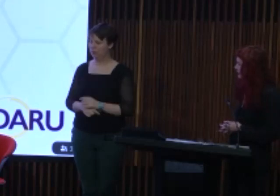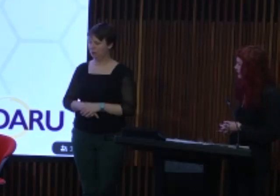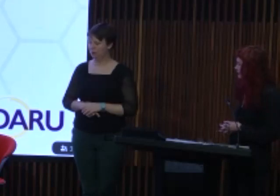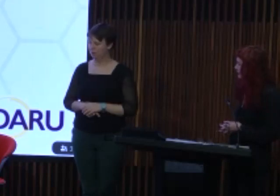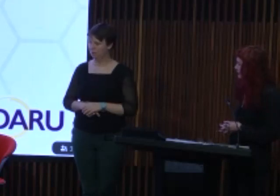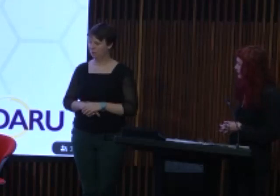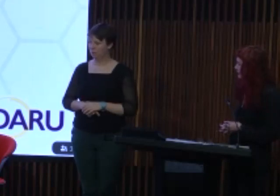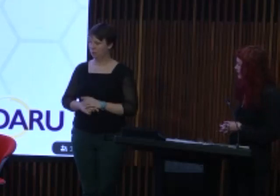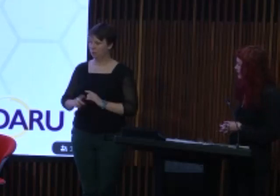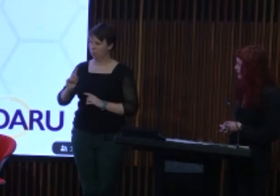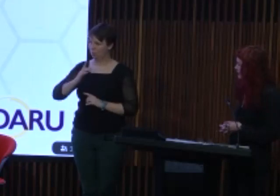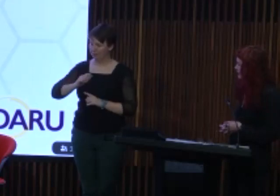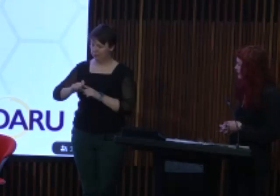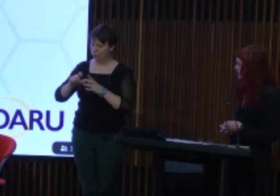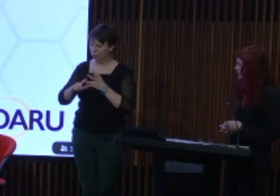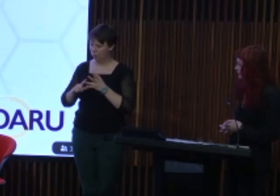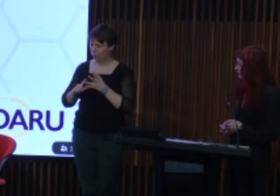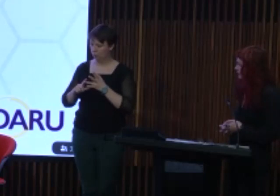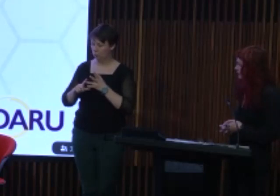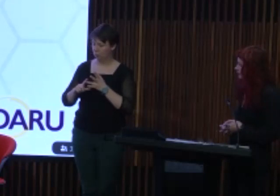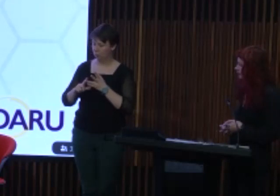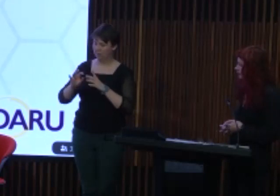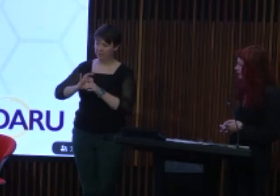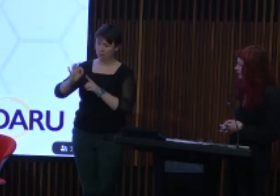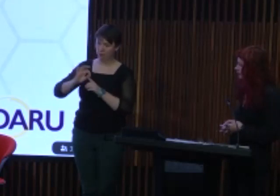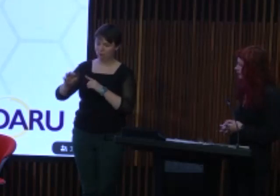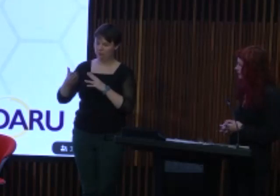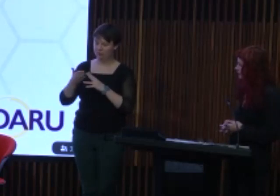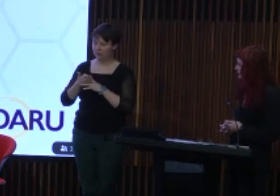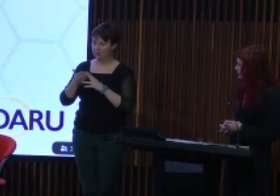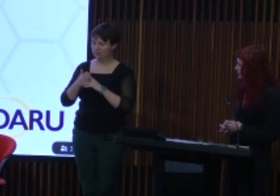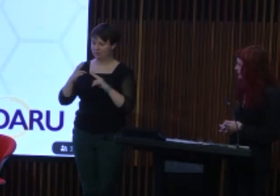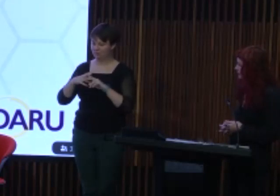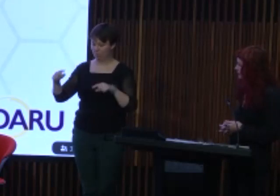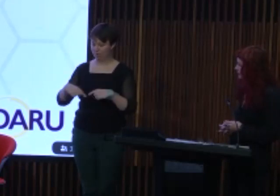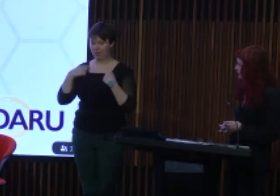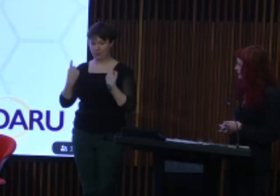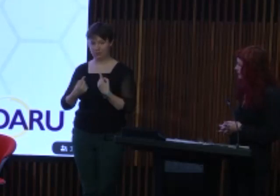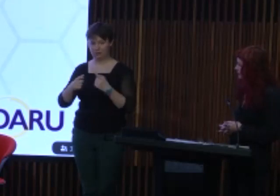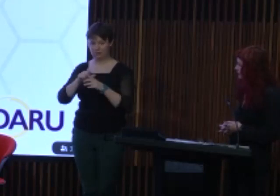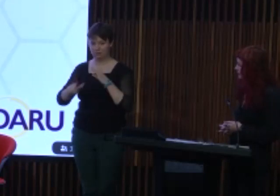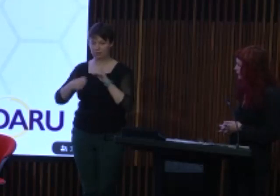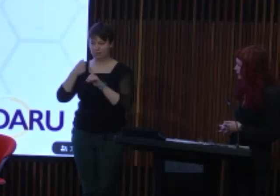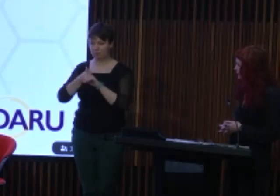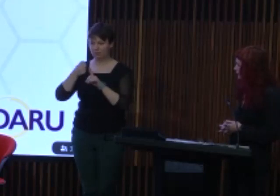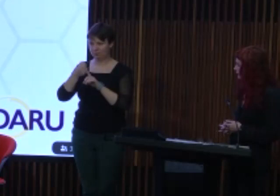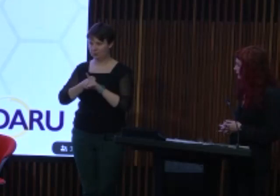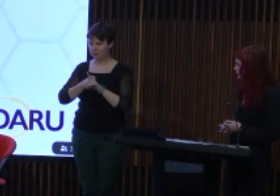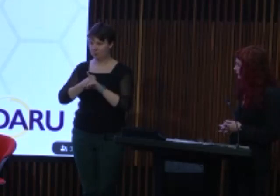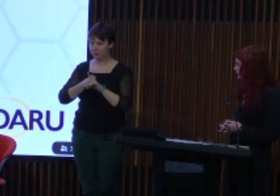more, better access for us as disability advocates into the various services and an